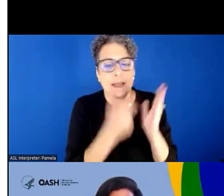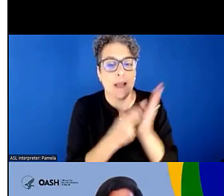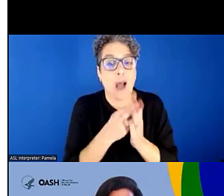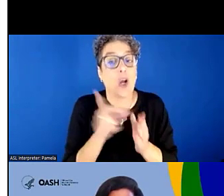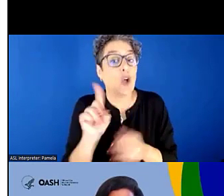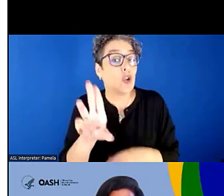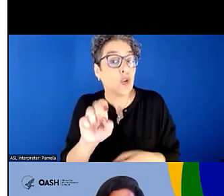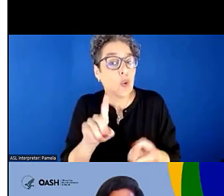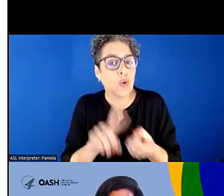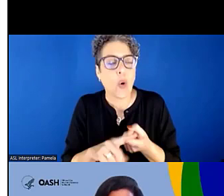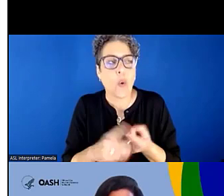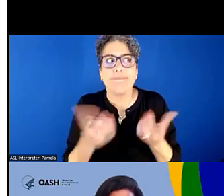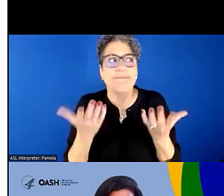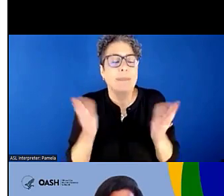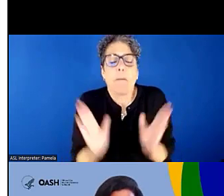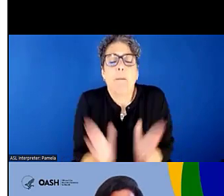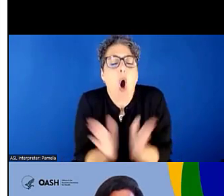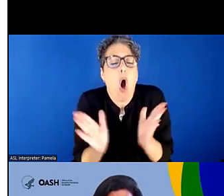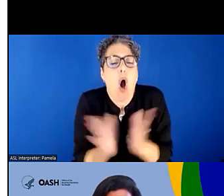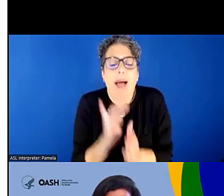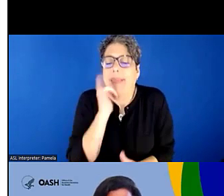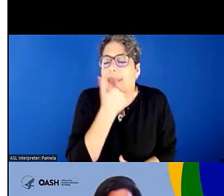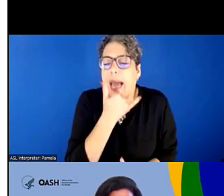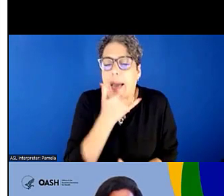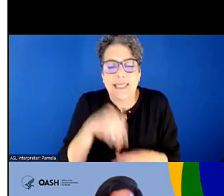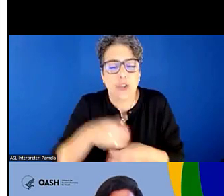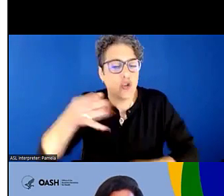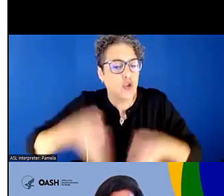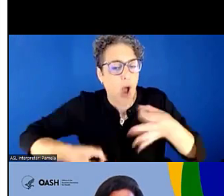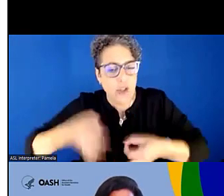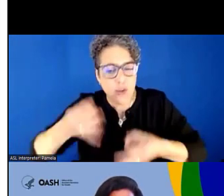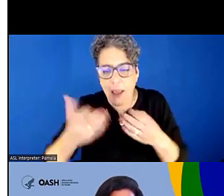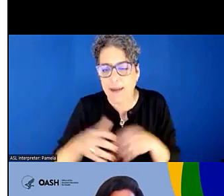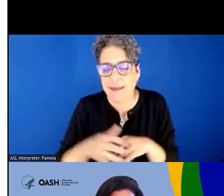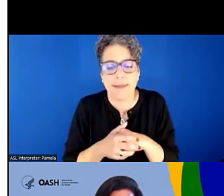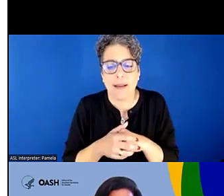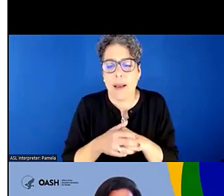that could lead you into questioned research practices